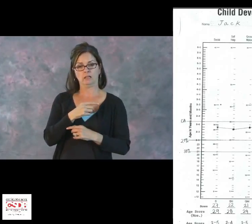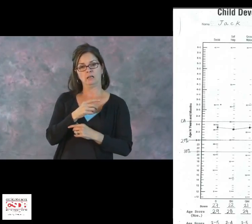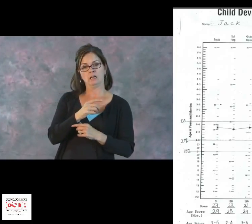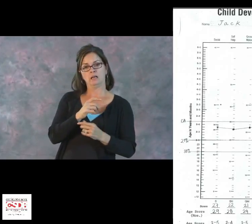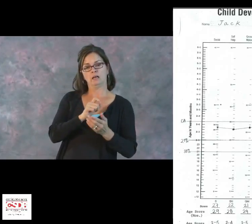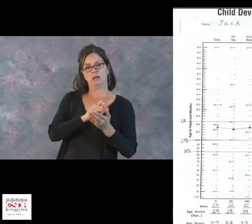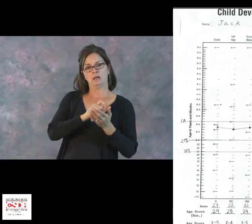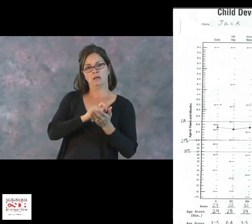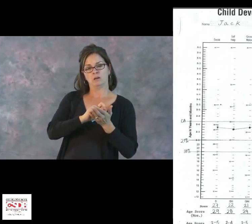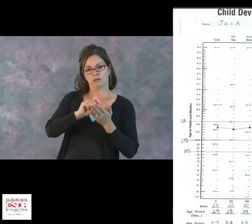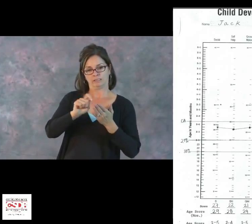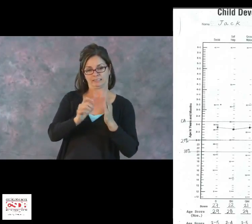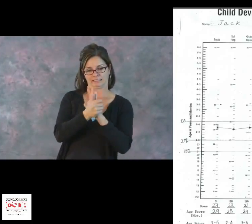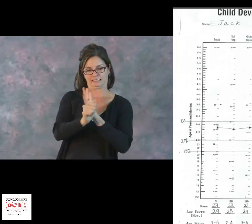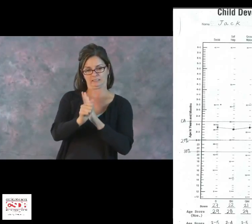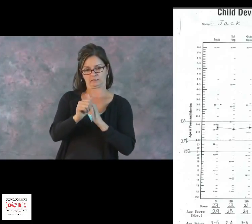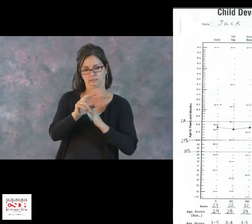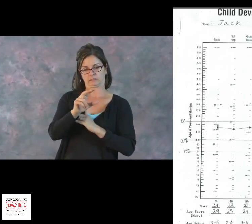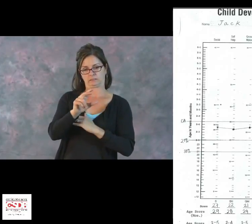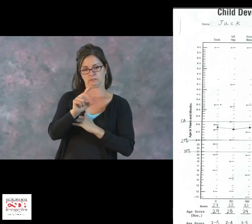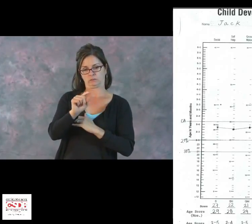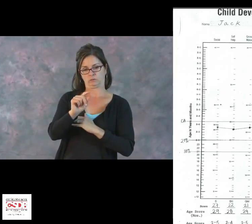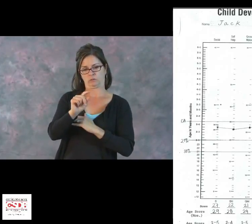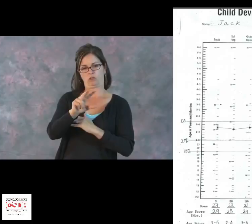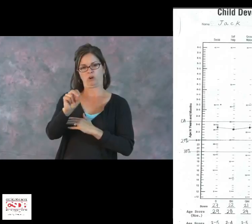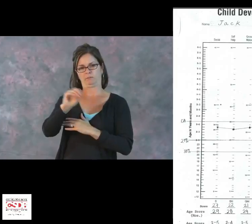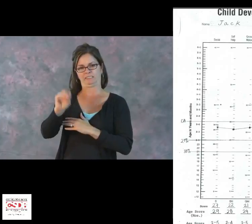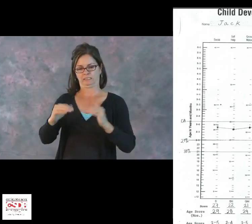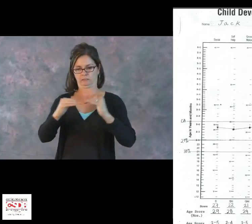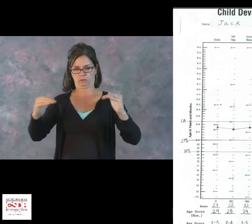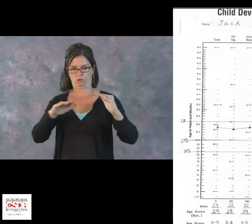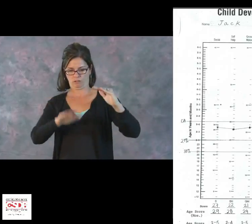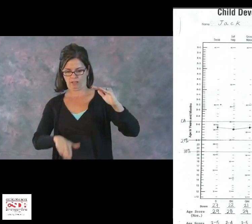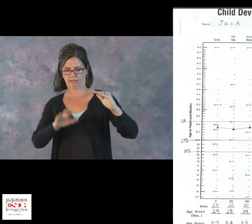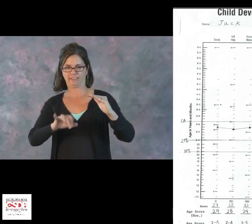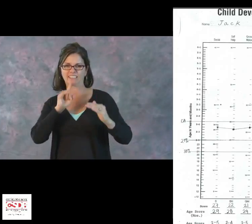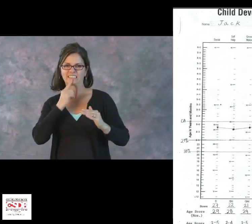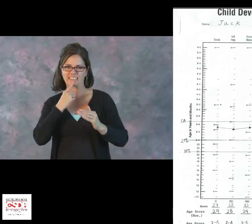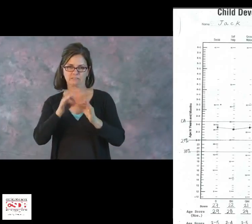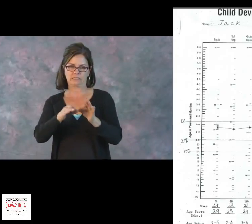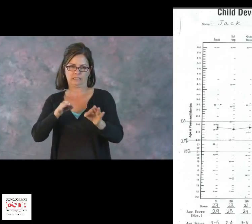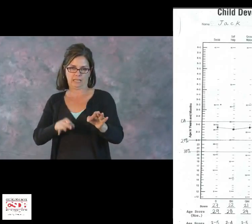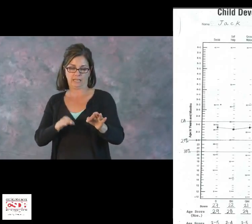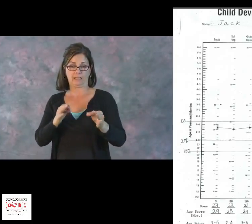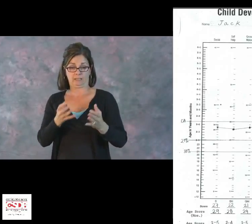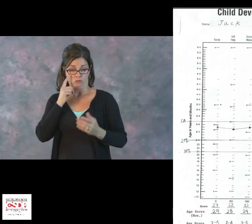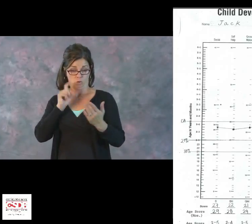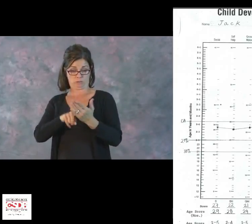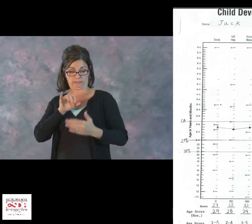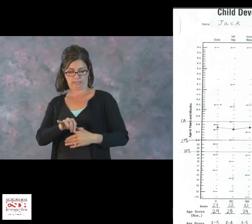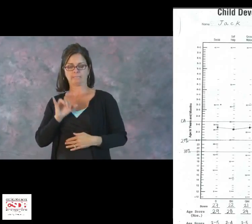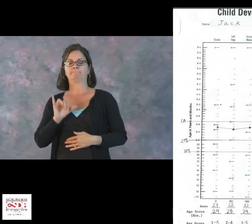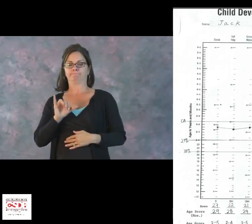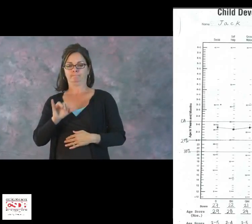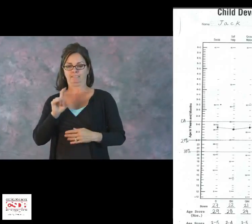and that would be considered significant delay. That would be another thing that one might want to focus on, in working with Jack and his family,